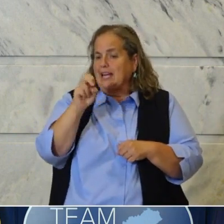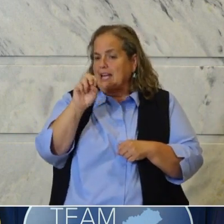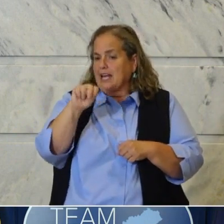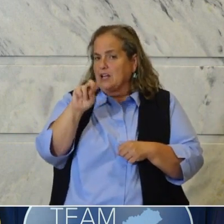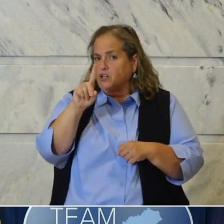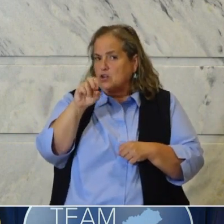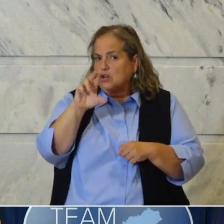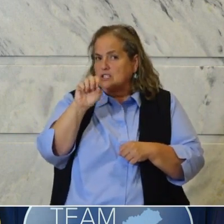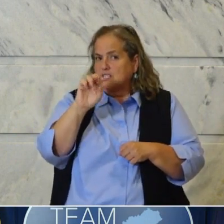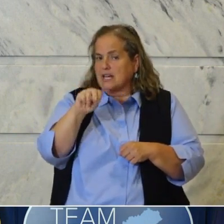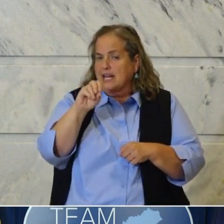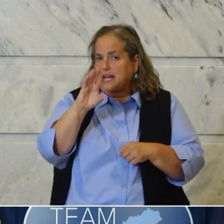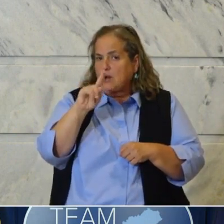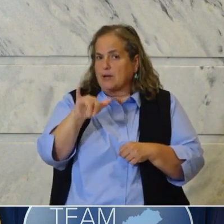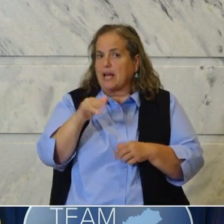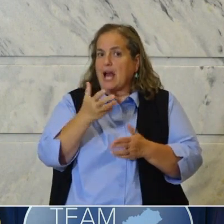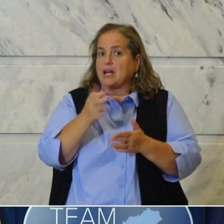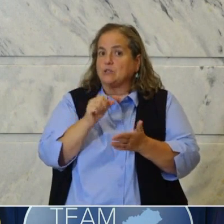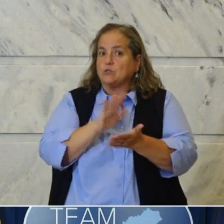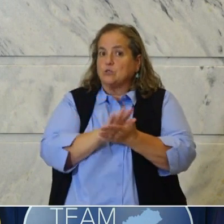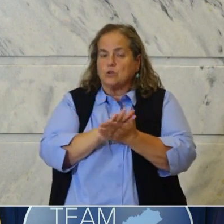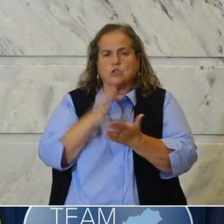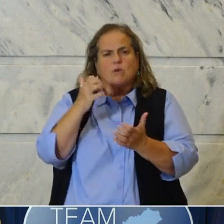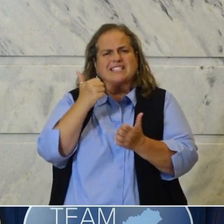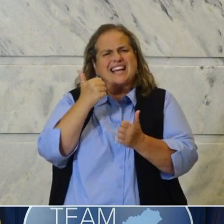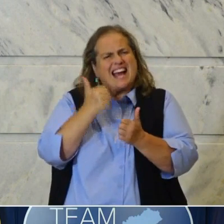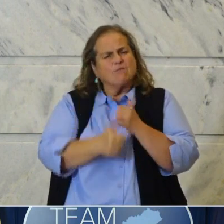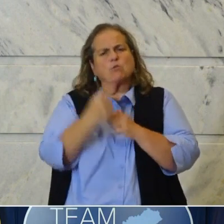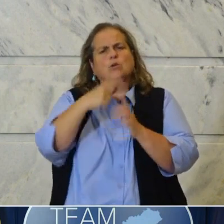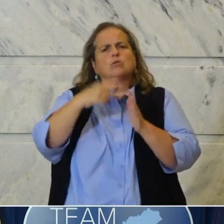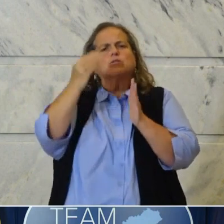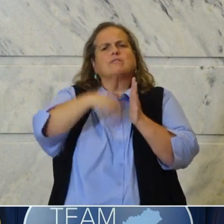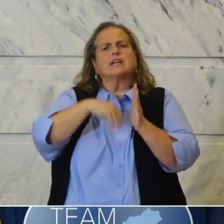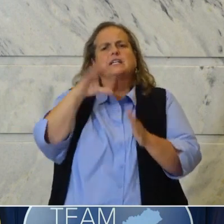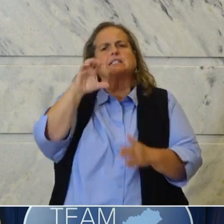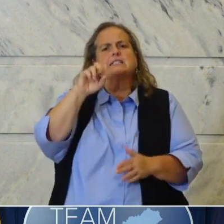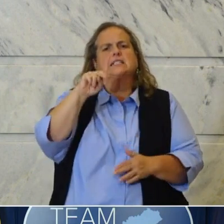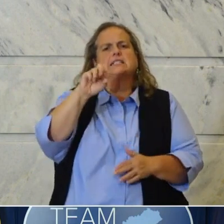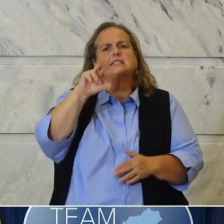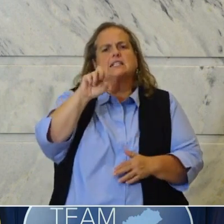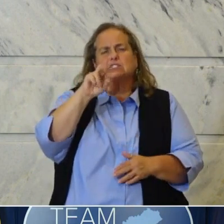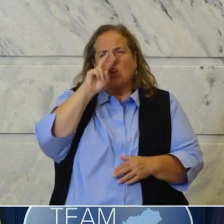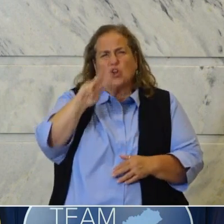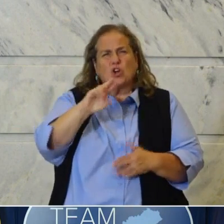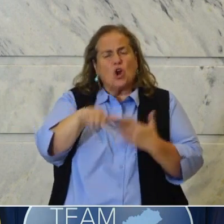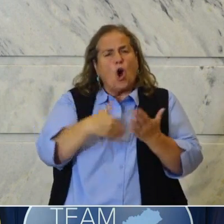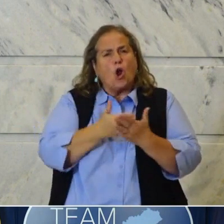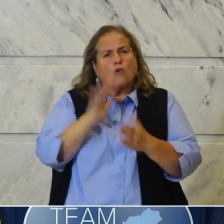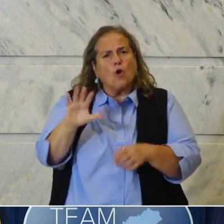and she wants everybody to fill out the census. Look at all of this work at 16